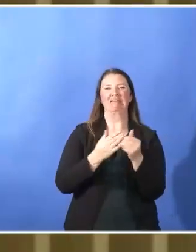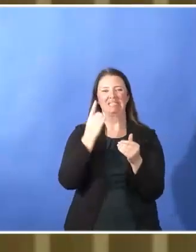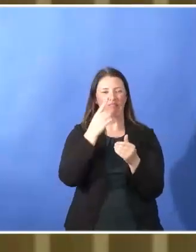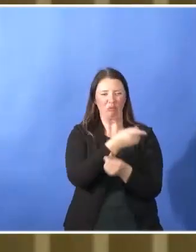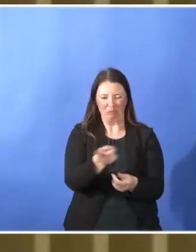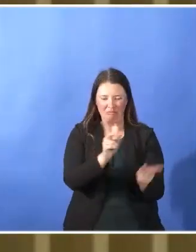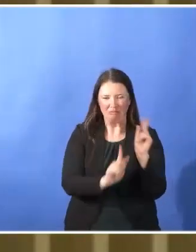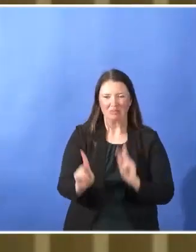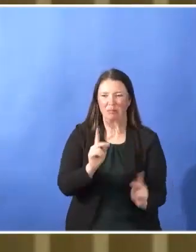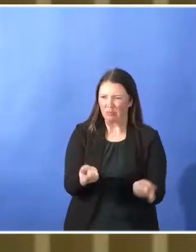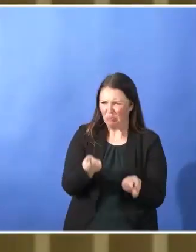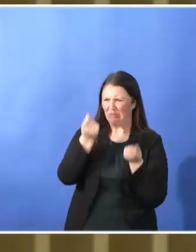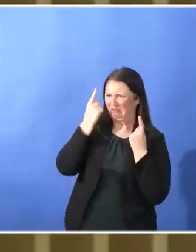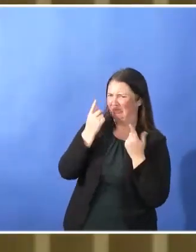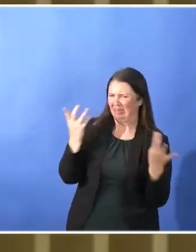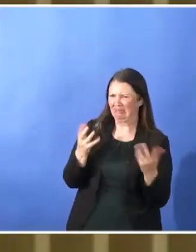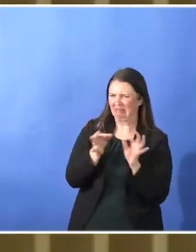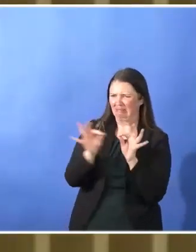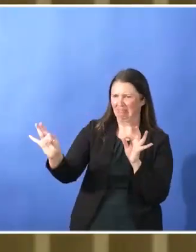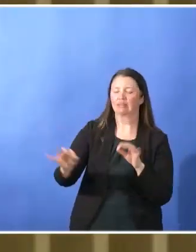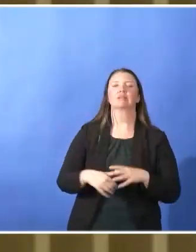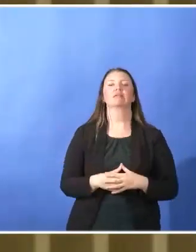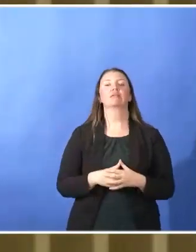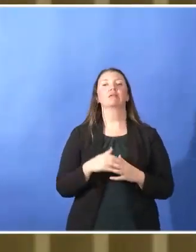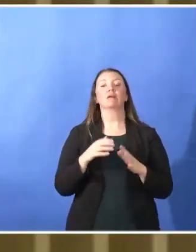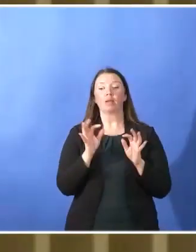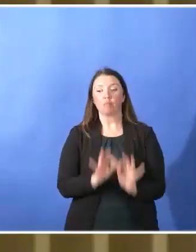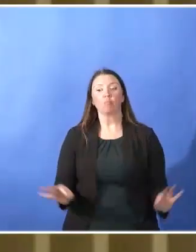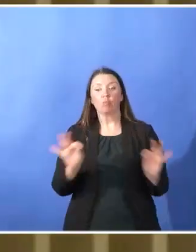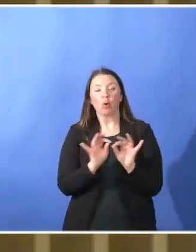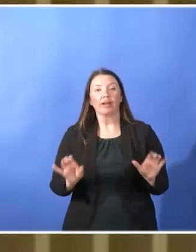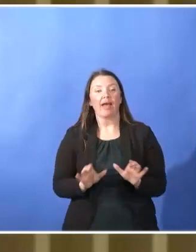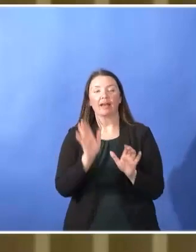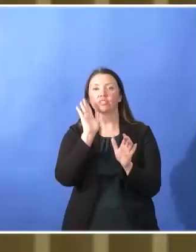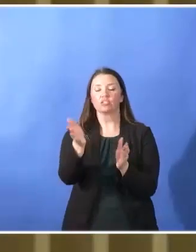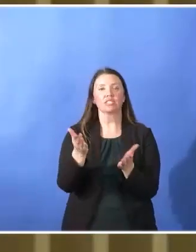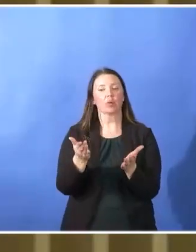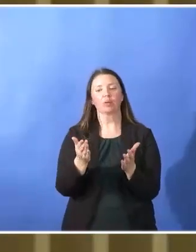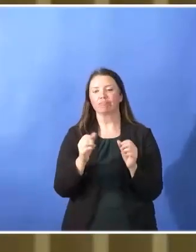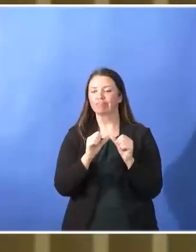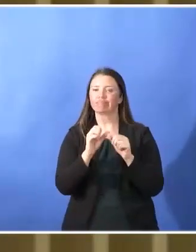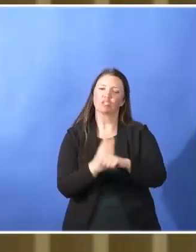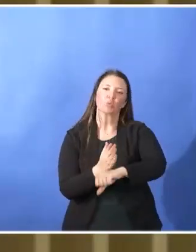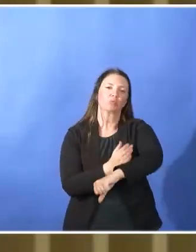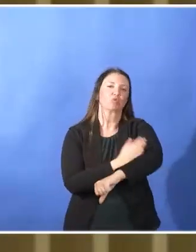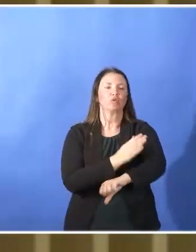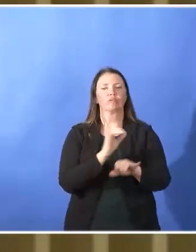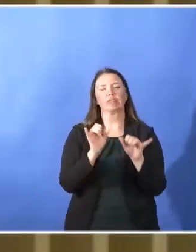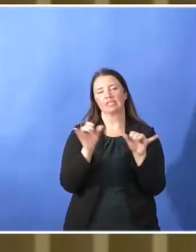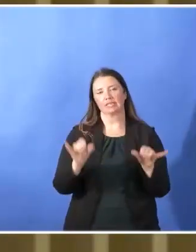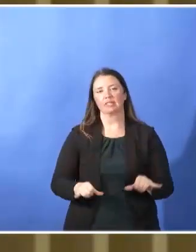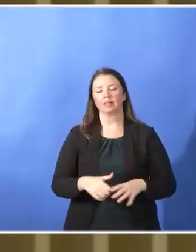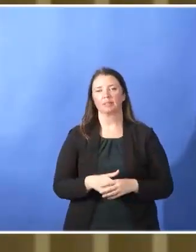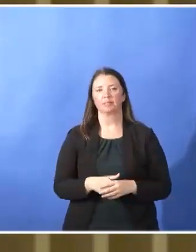THAT FURTHER IMPROVE THE SYSTEM. ONE THING I WANTED TO NOTE AT